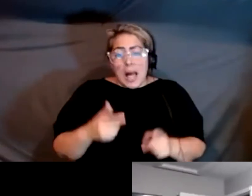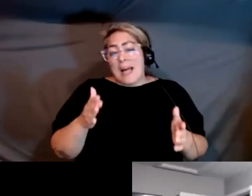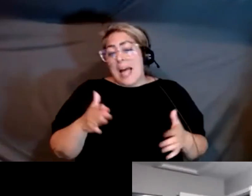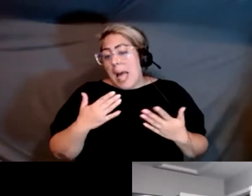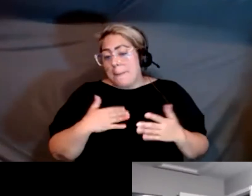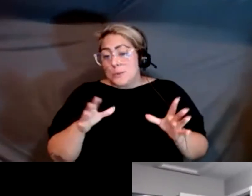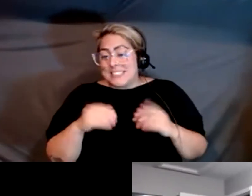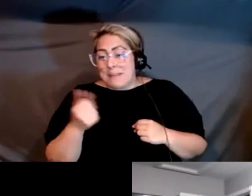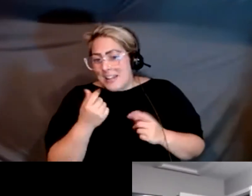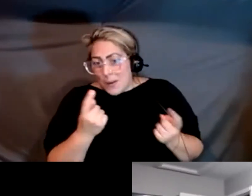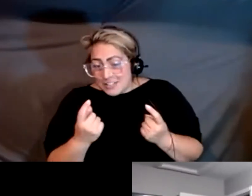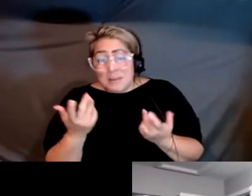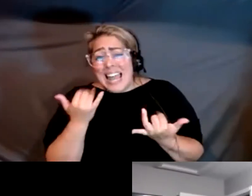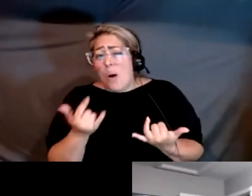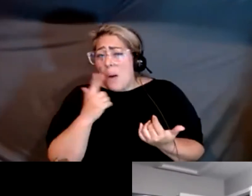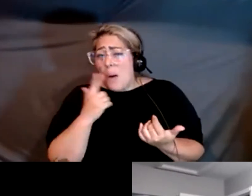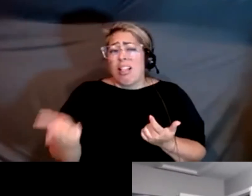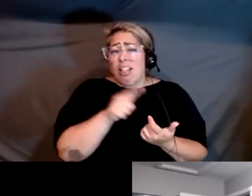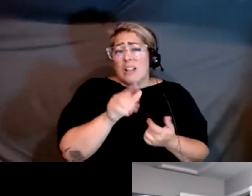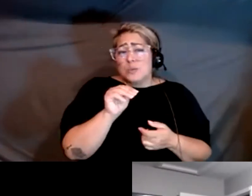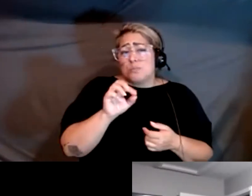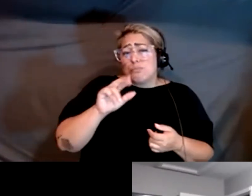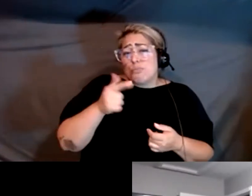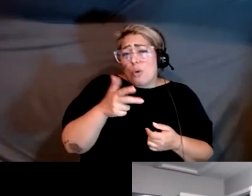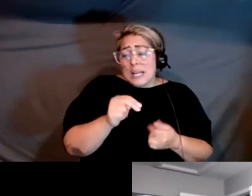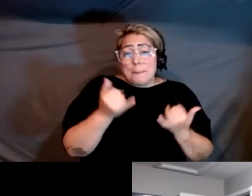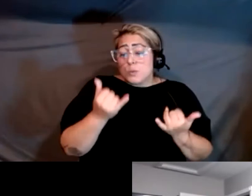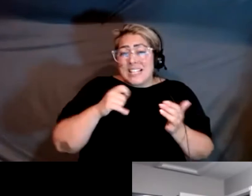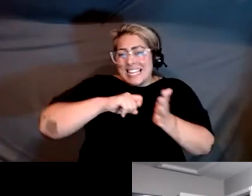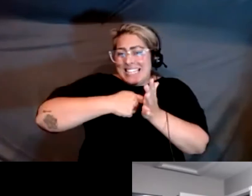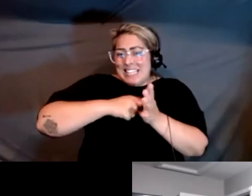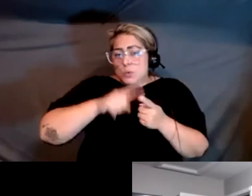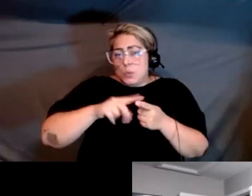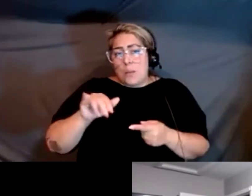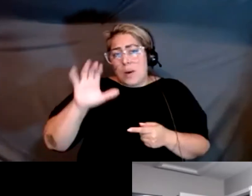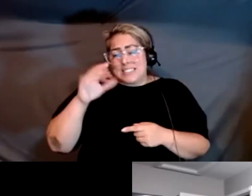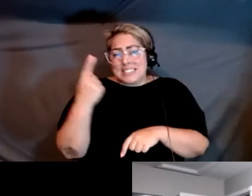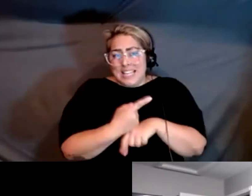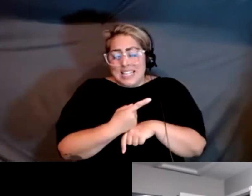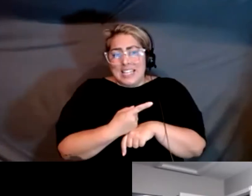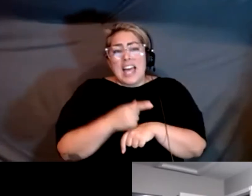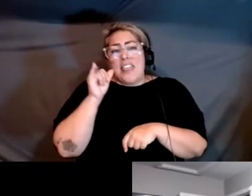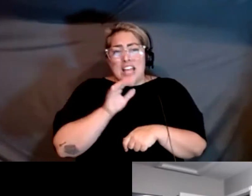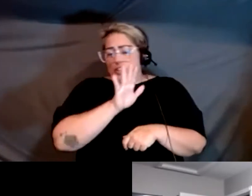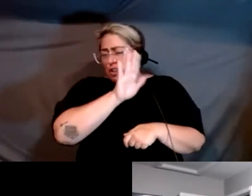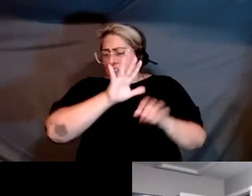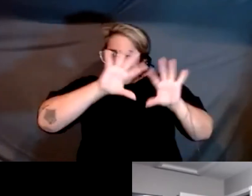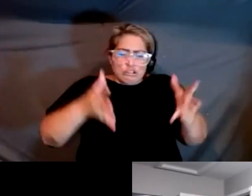to be Key to NYC day and that is 1000% her wheelhouse.